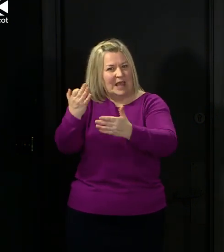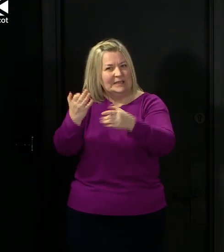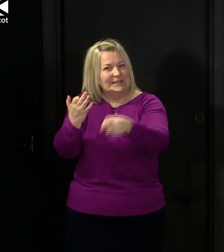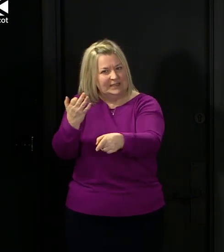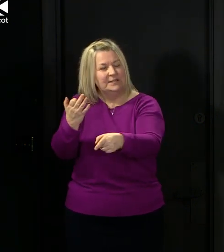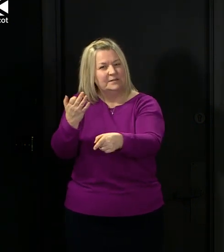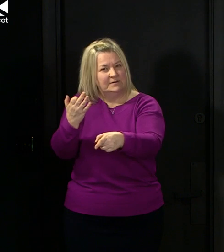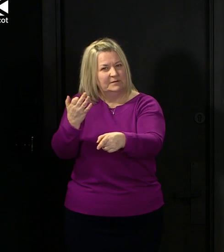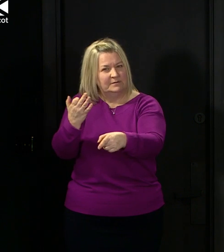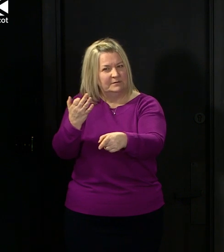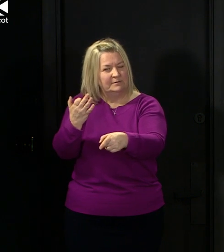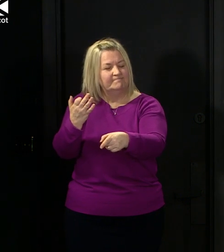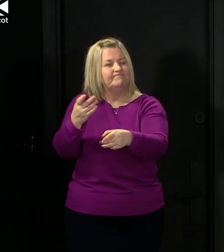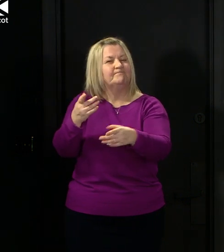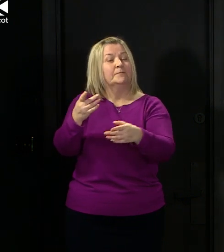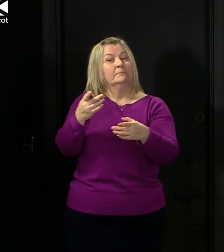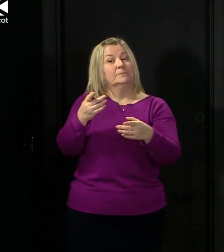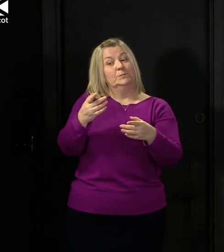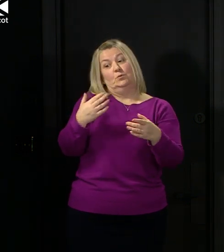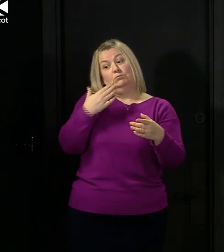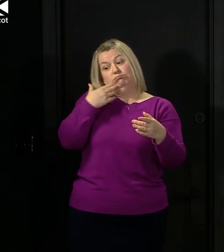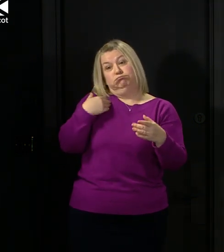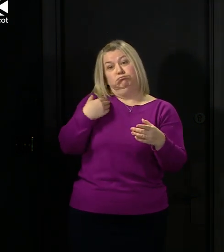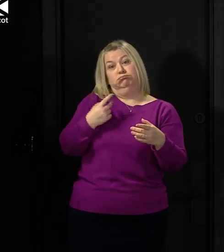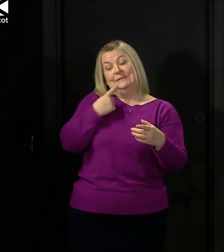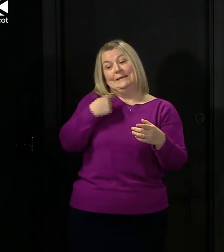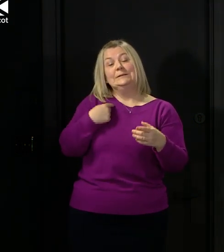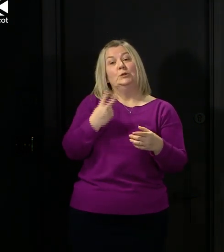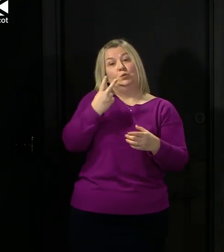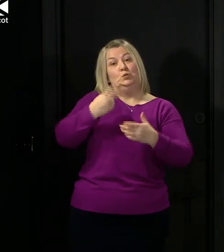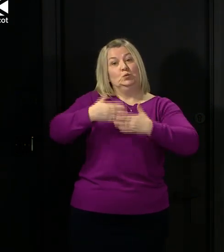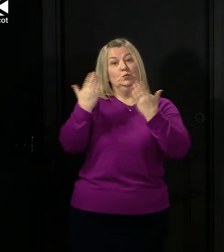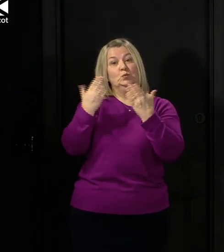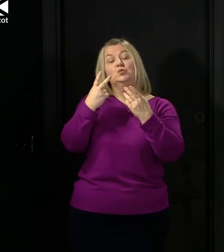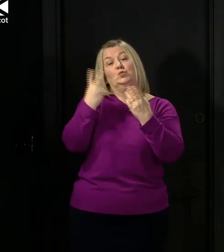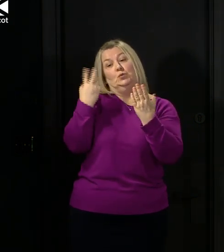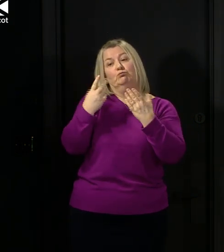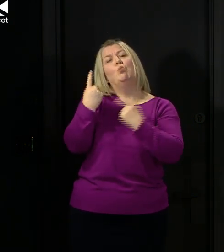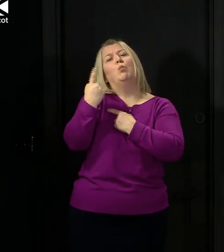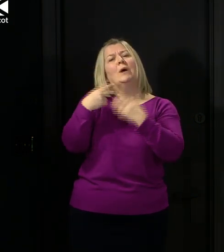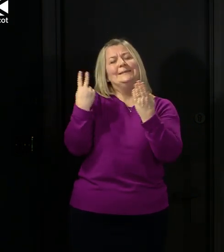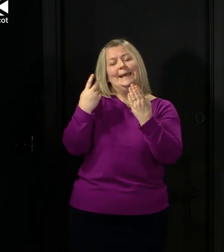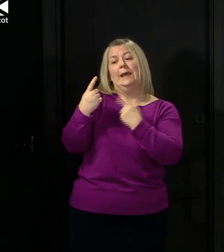day, all of those tragic, are nevertheless going to be underestimates of the figures